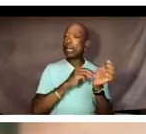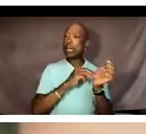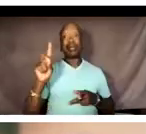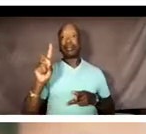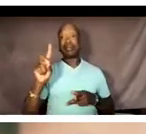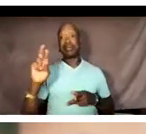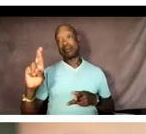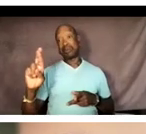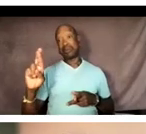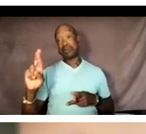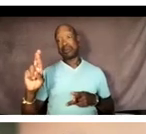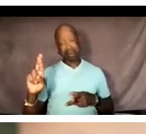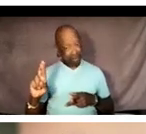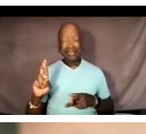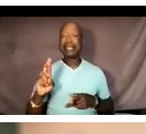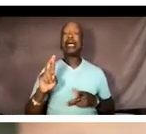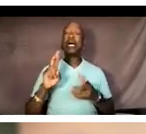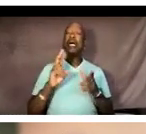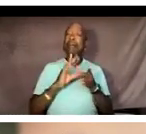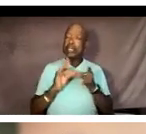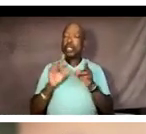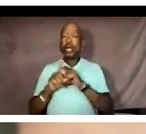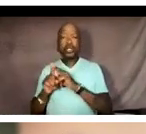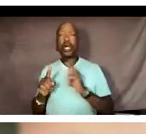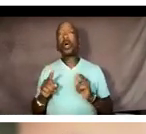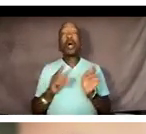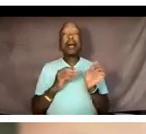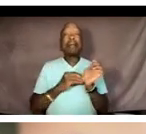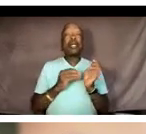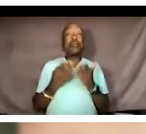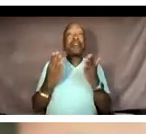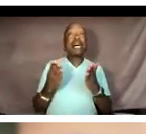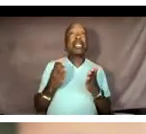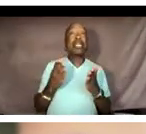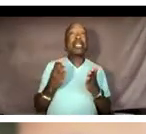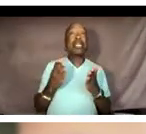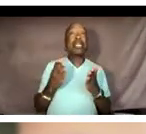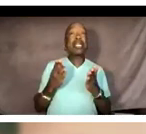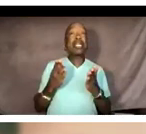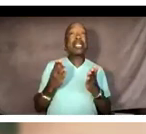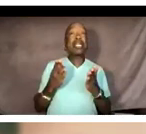who like Gaslight people for still taking Covid precautions like The Well of like complications is